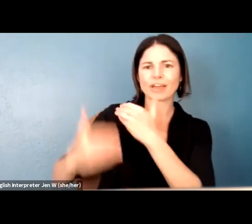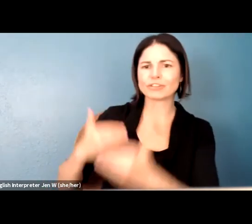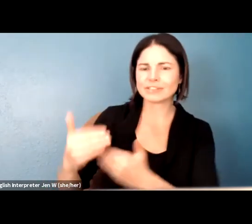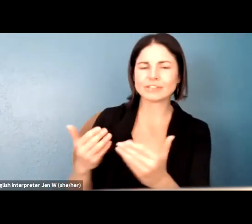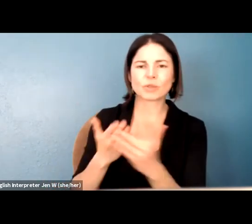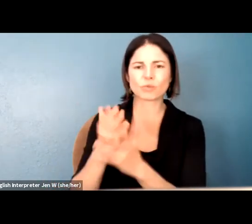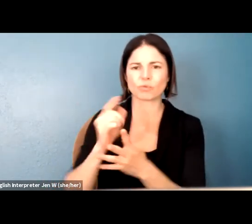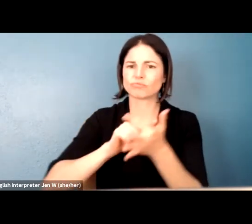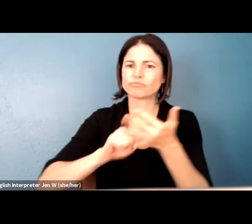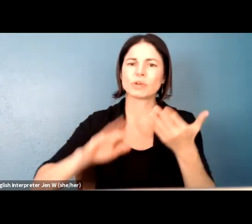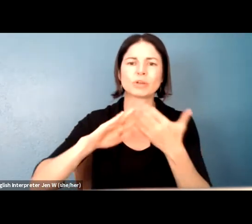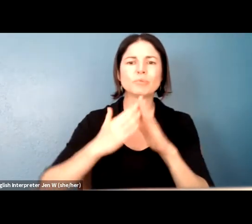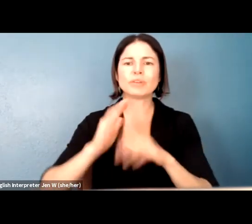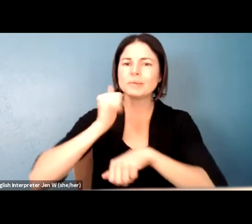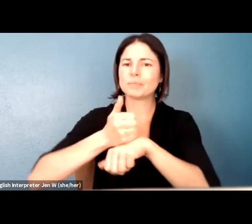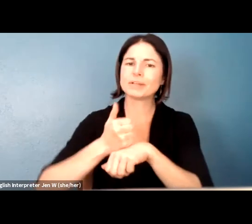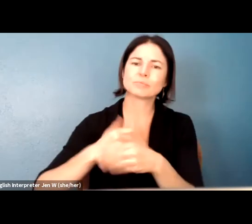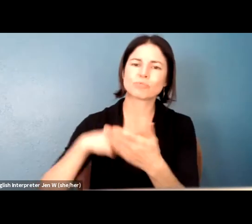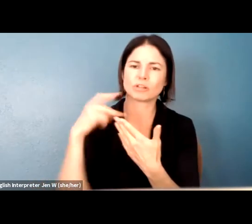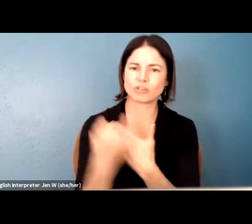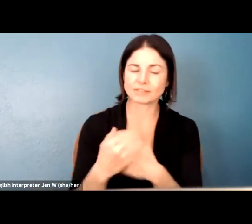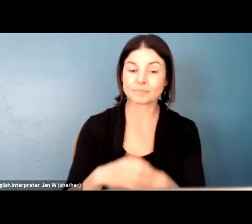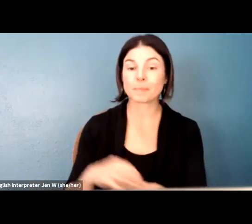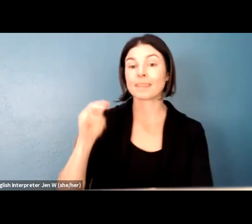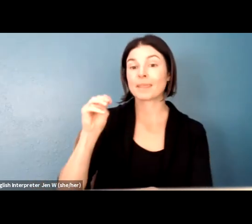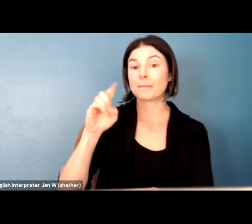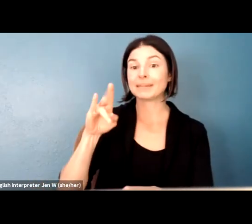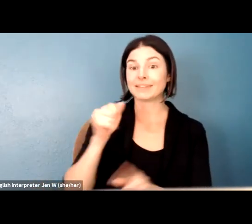community based projects. Medina Medina, artistically known as